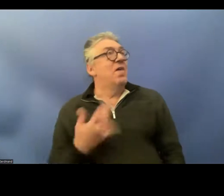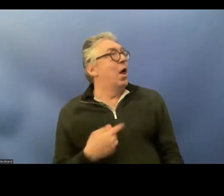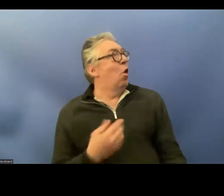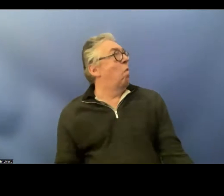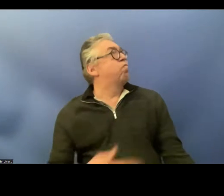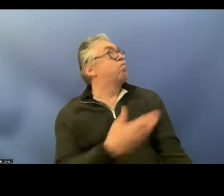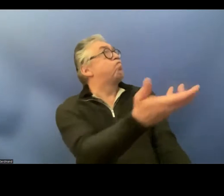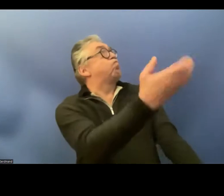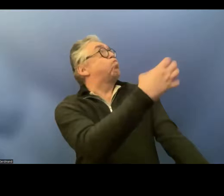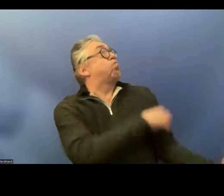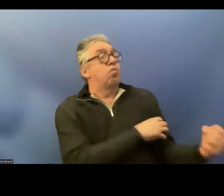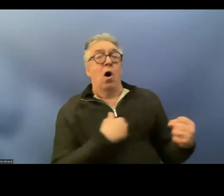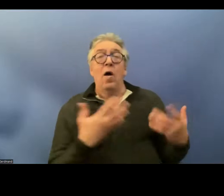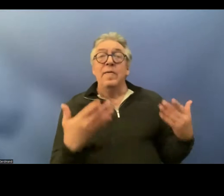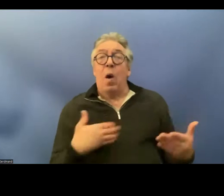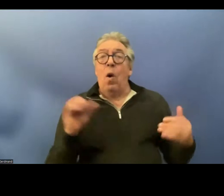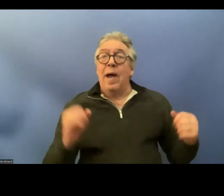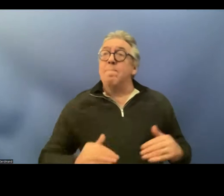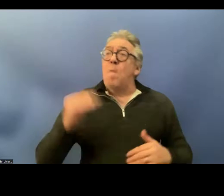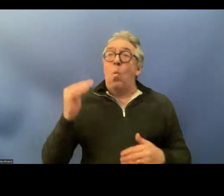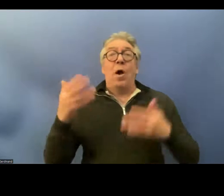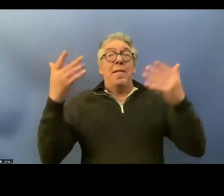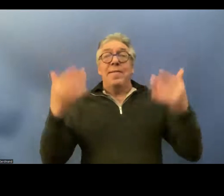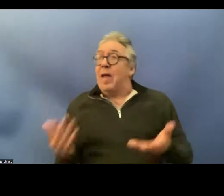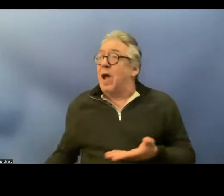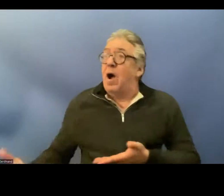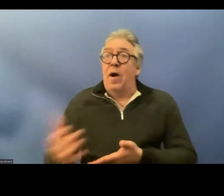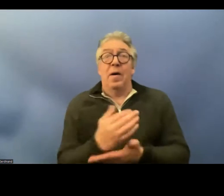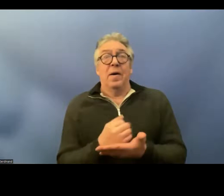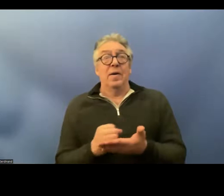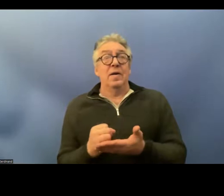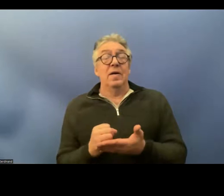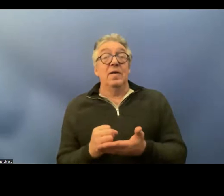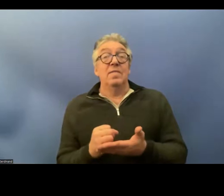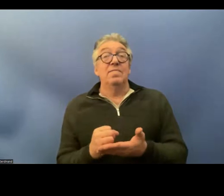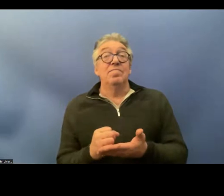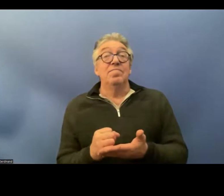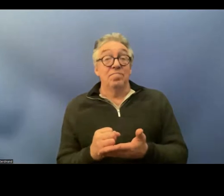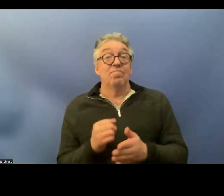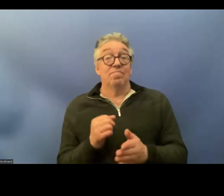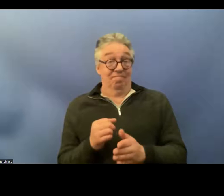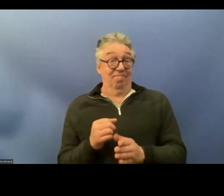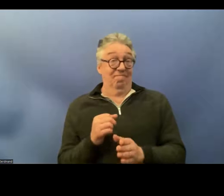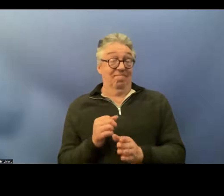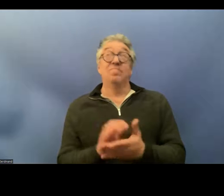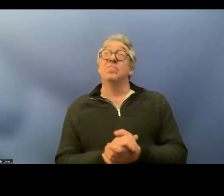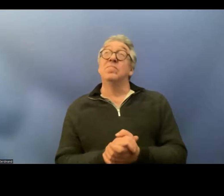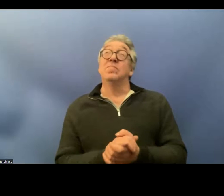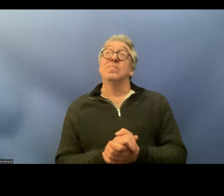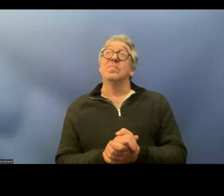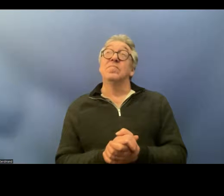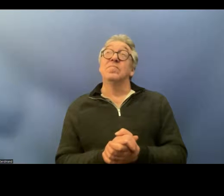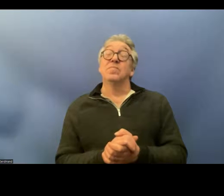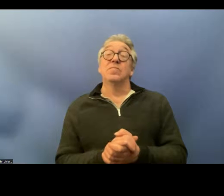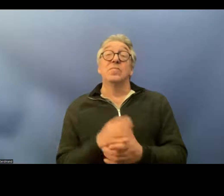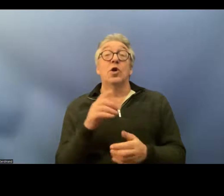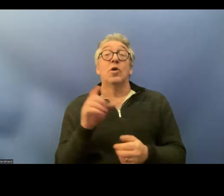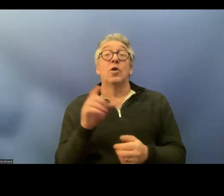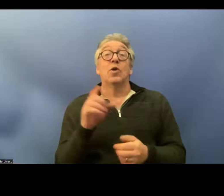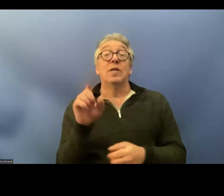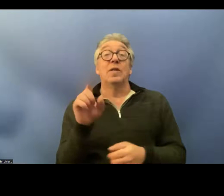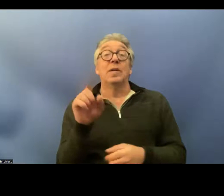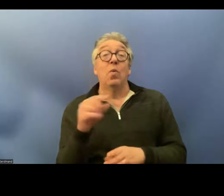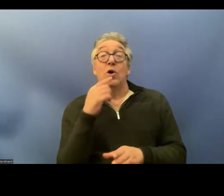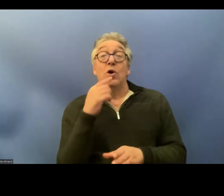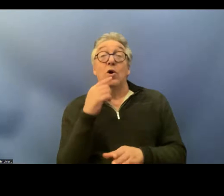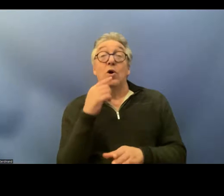collect and use data, their initial practices or initial initiatives where the data, that